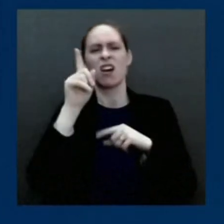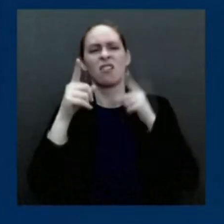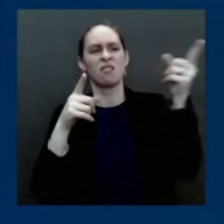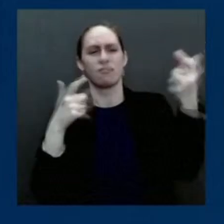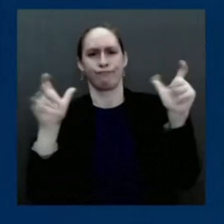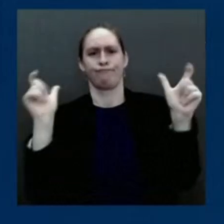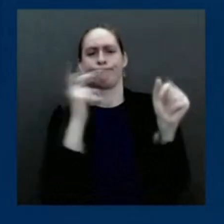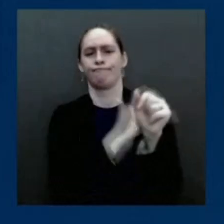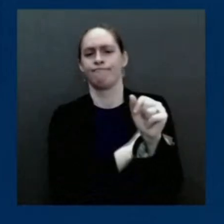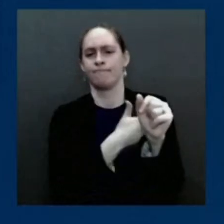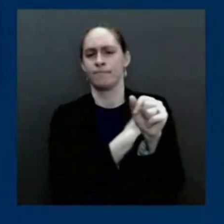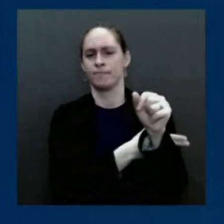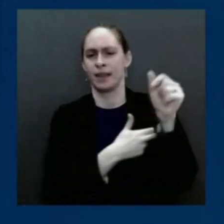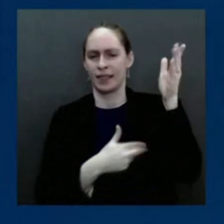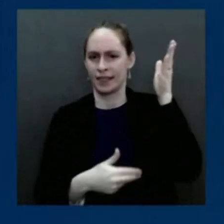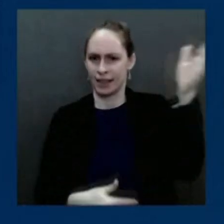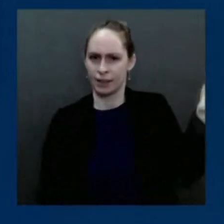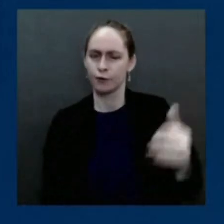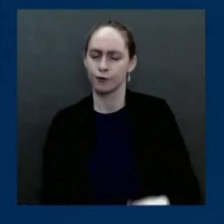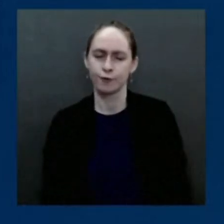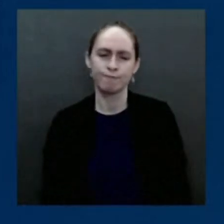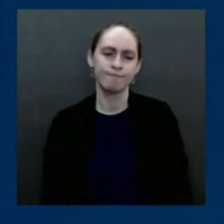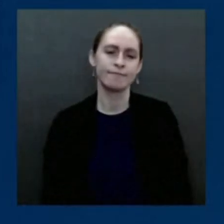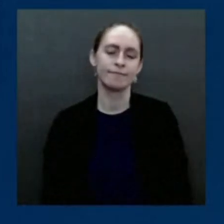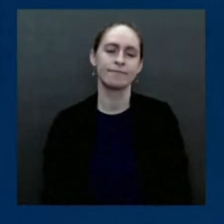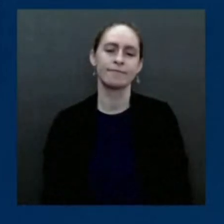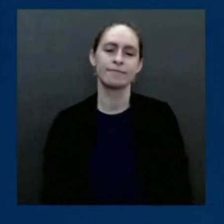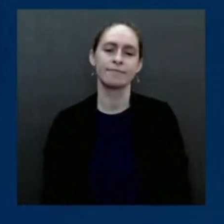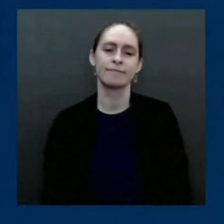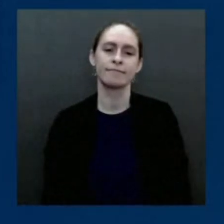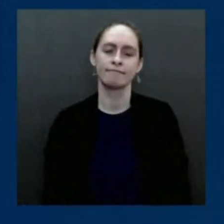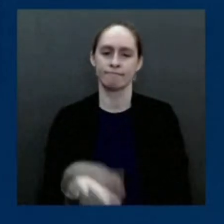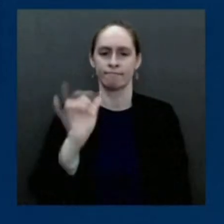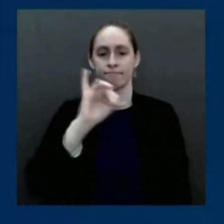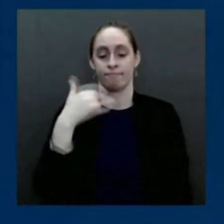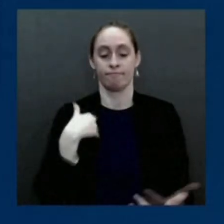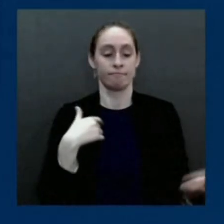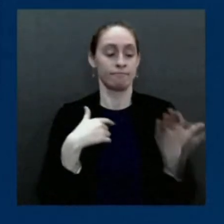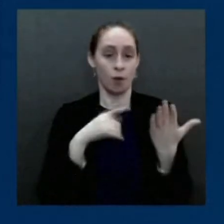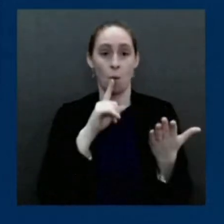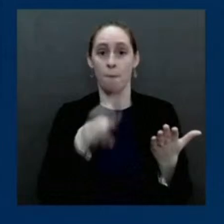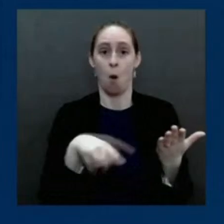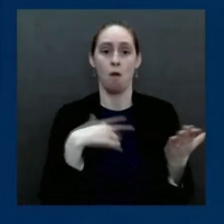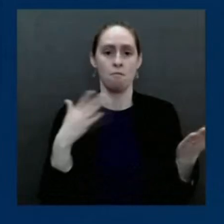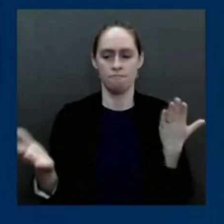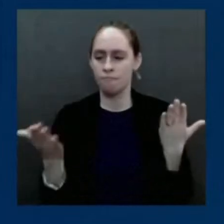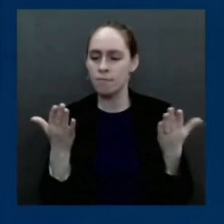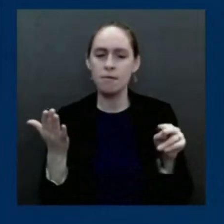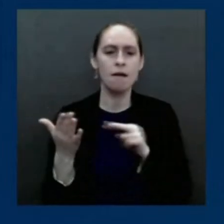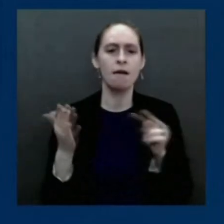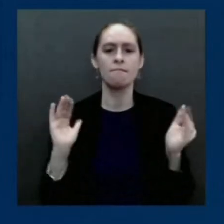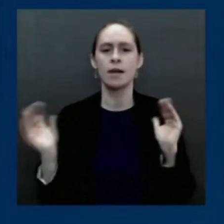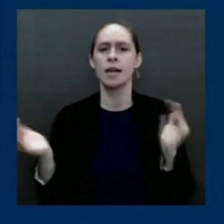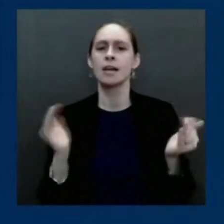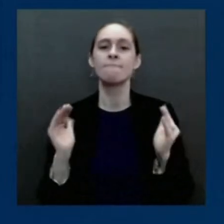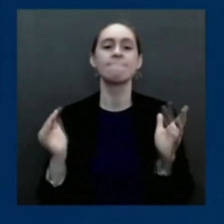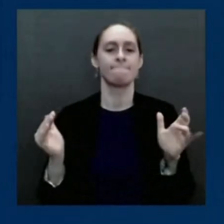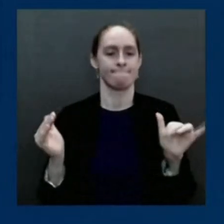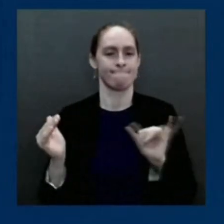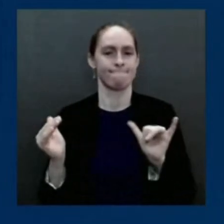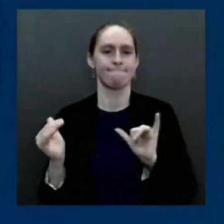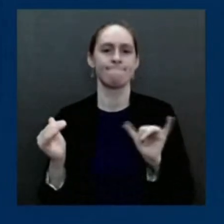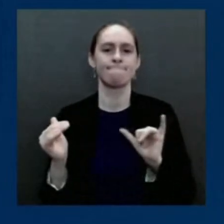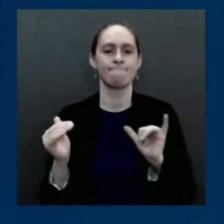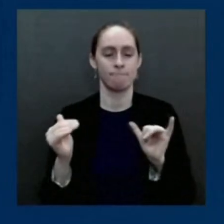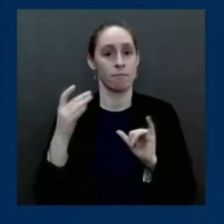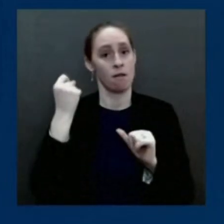IN THE SOUTH AFRICAN DISTRICT